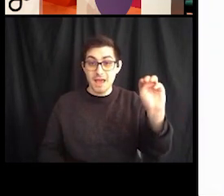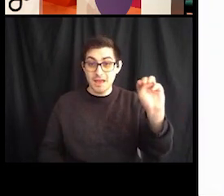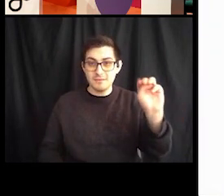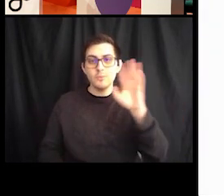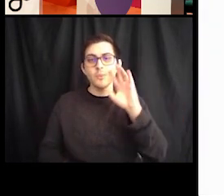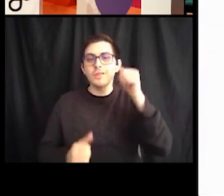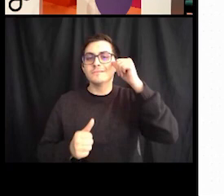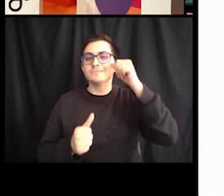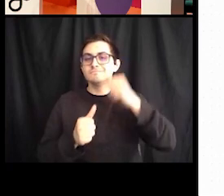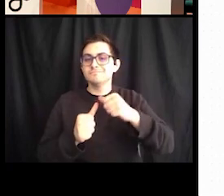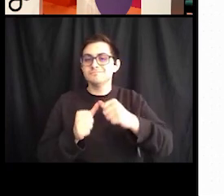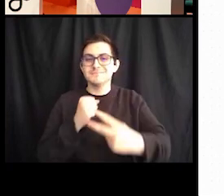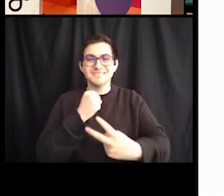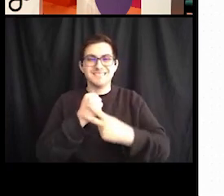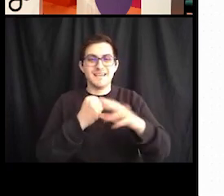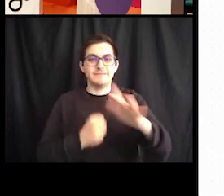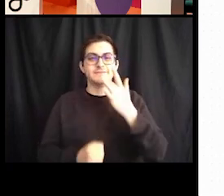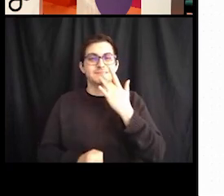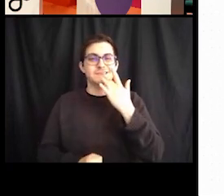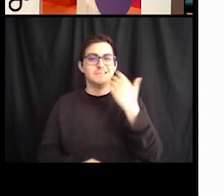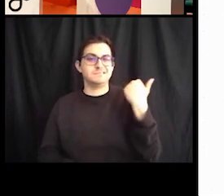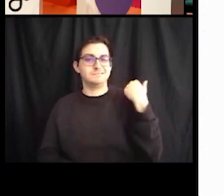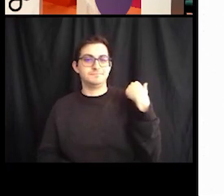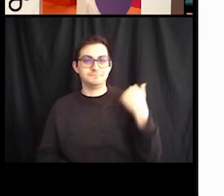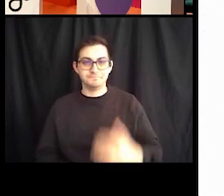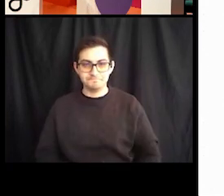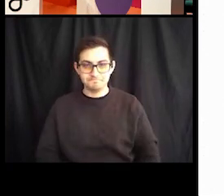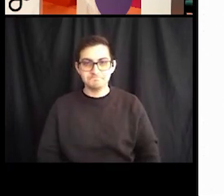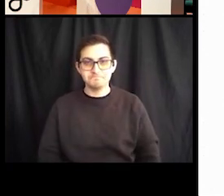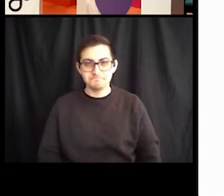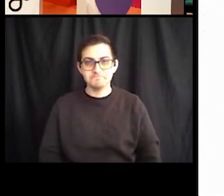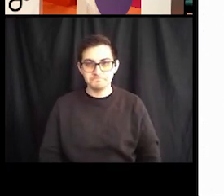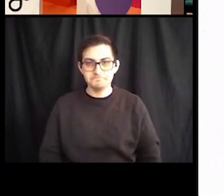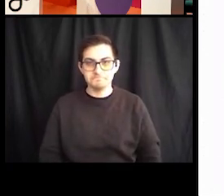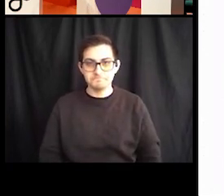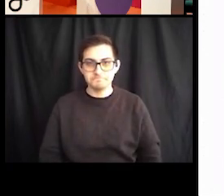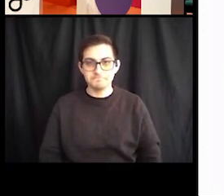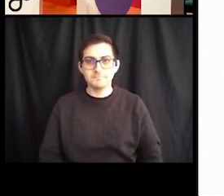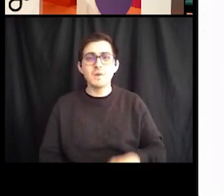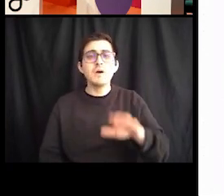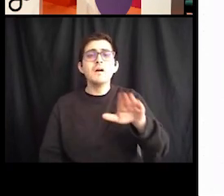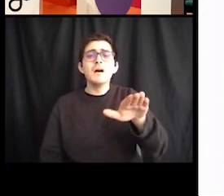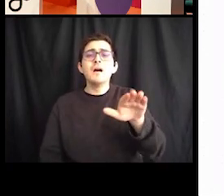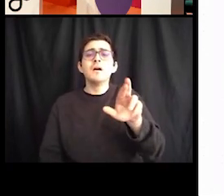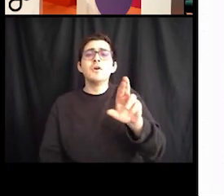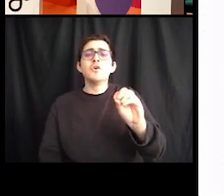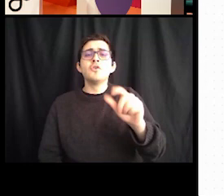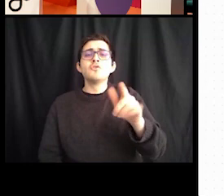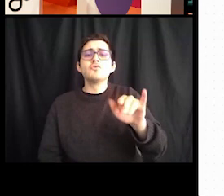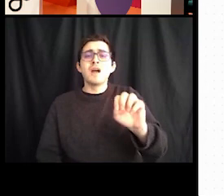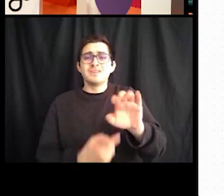It's really cool. Wait, and Raji, what are those stickers that you're pulling in, how are you getting those? So I clicked on the library's menu.